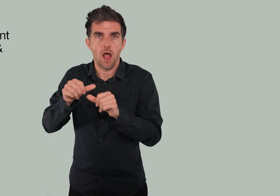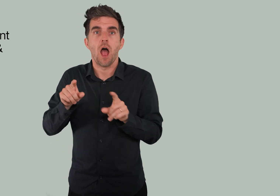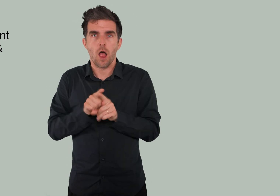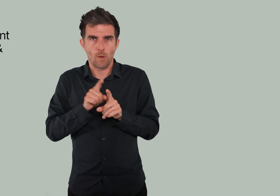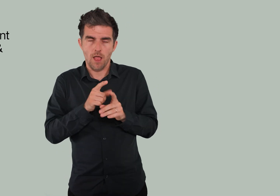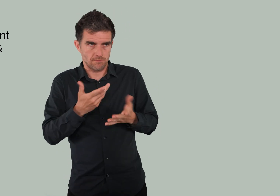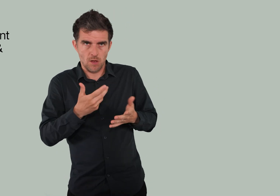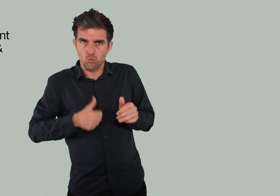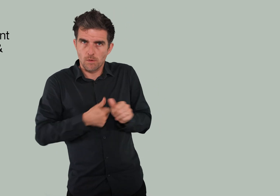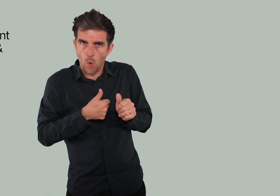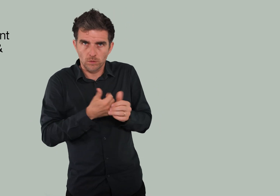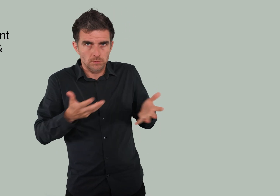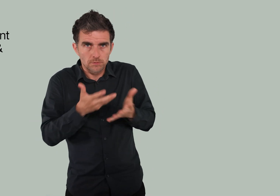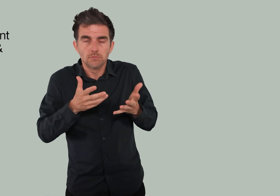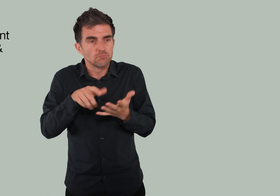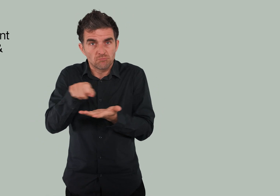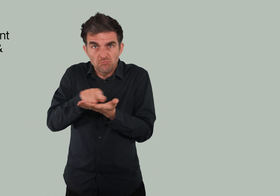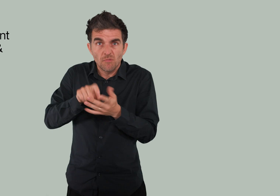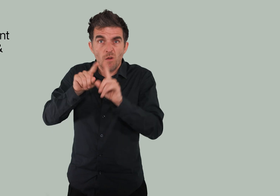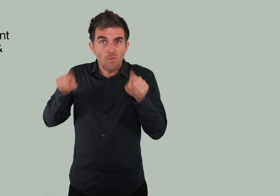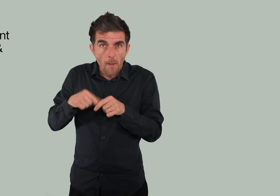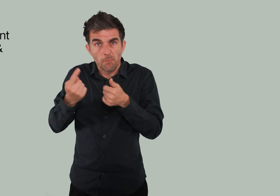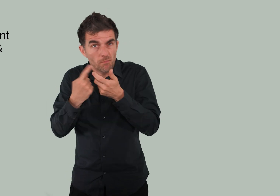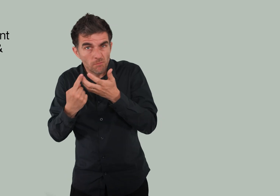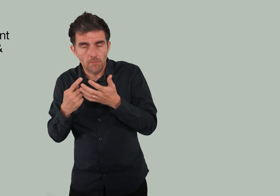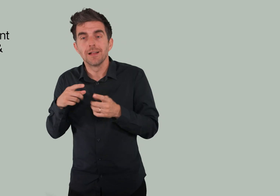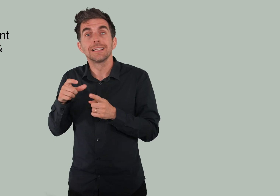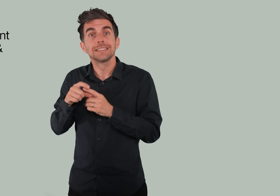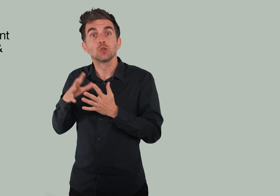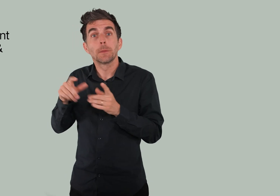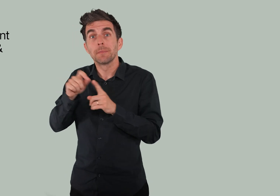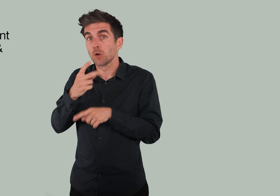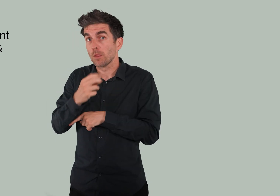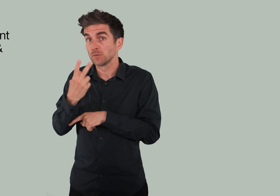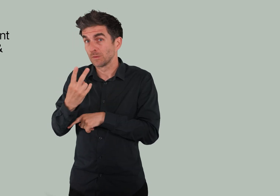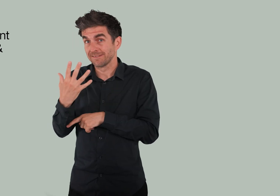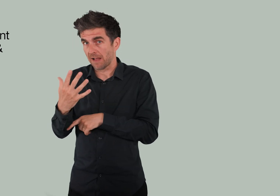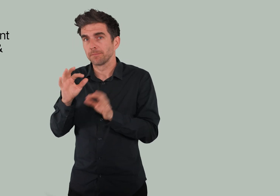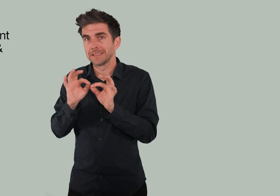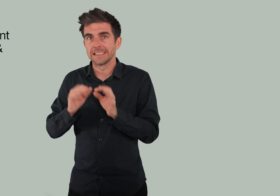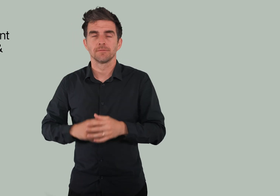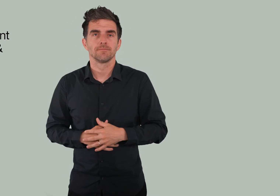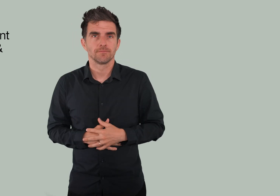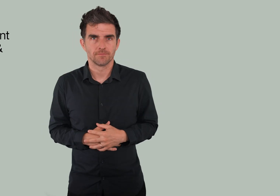as well as practical support, such as help filling out forms (DWP, 2025b).